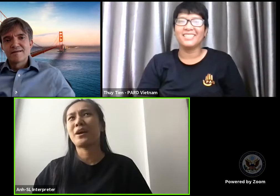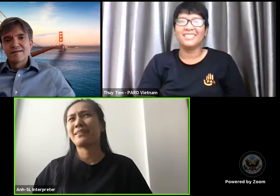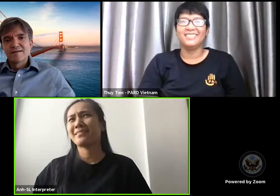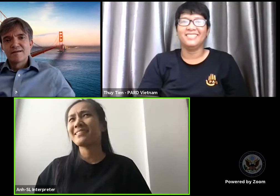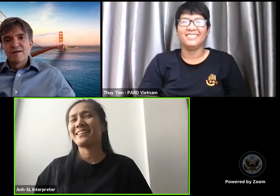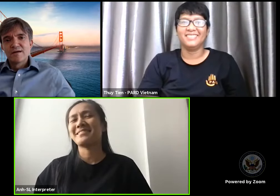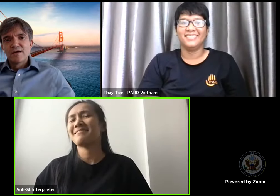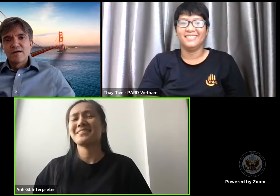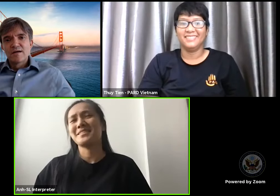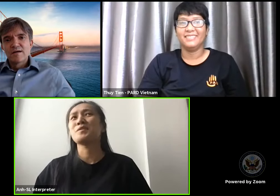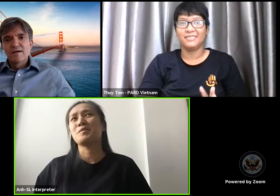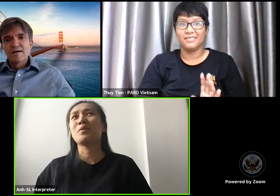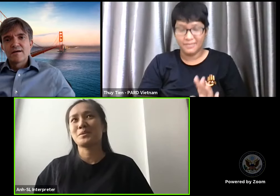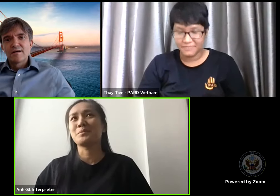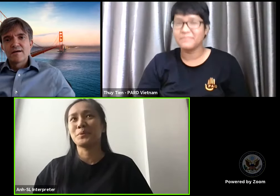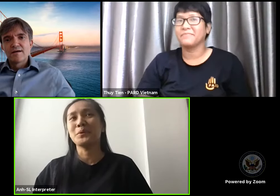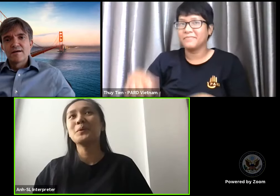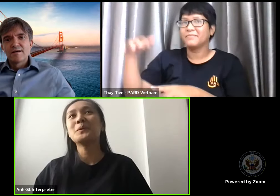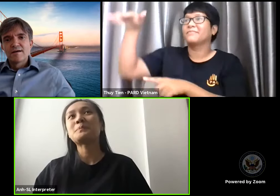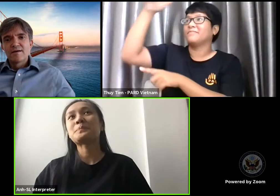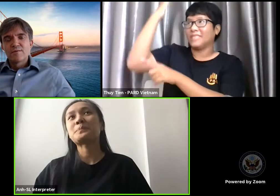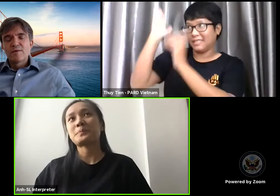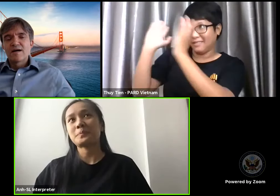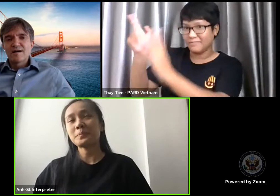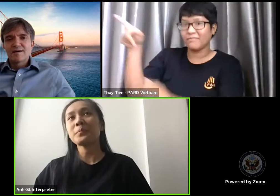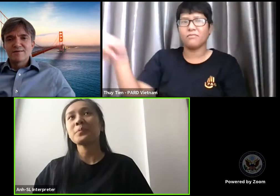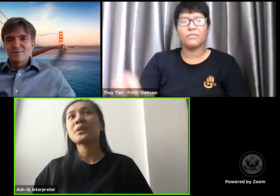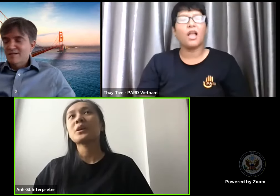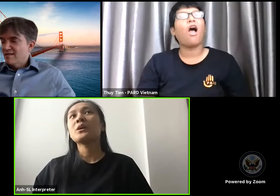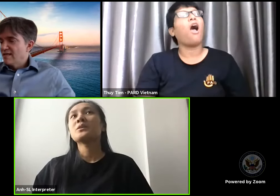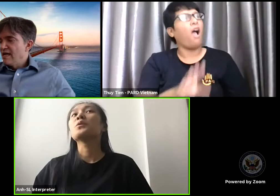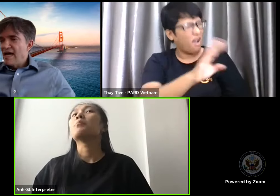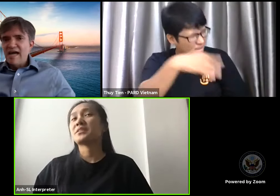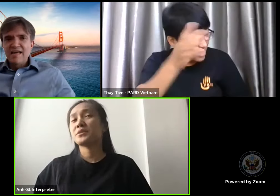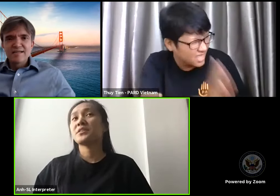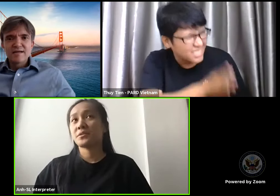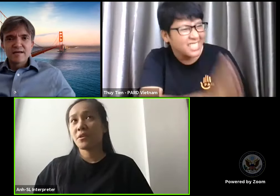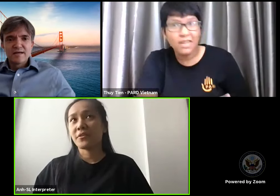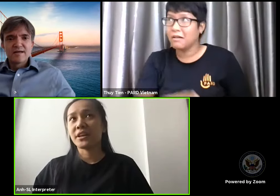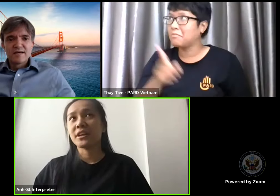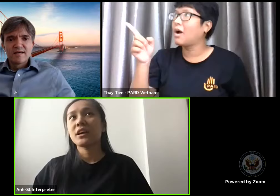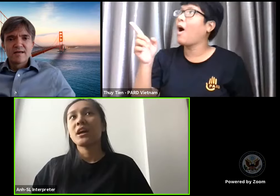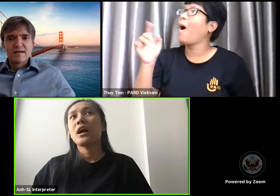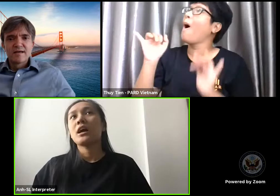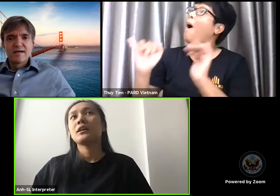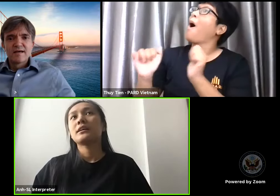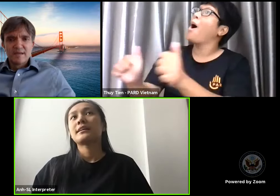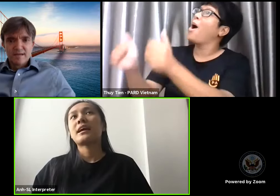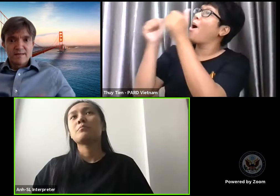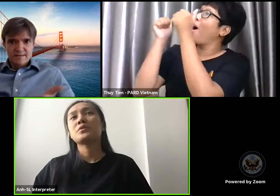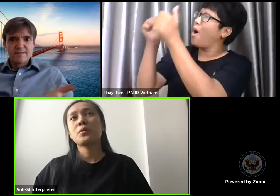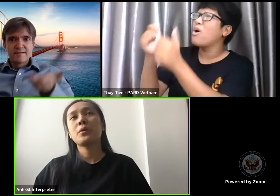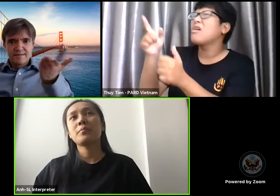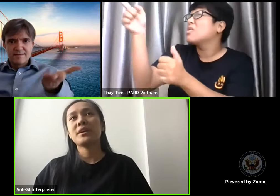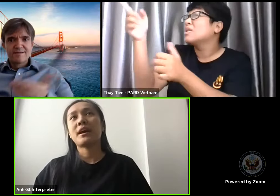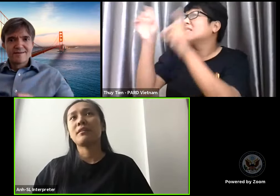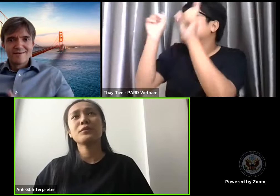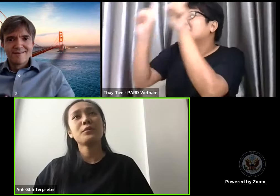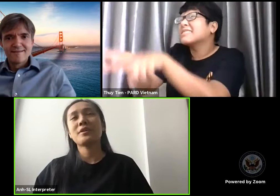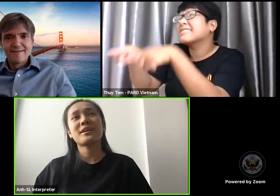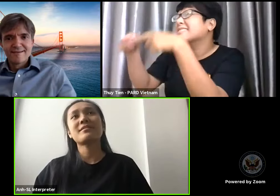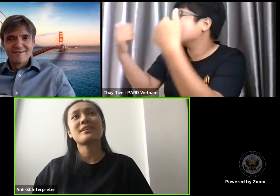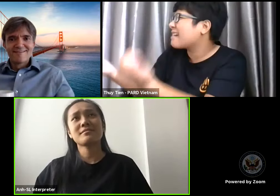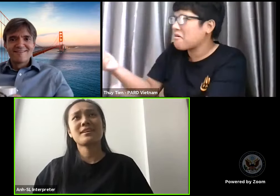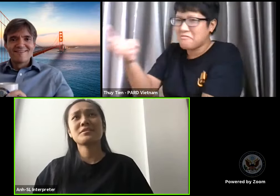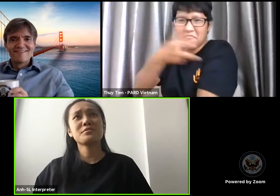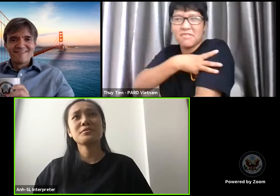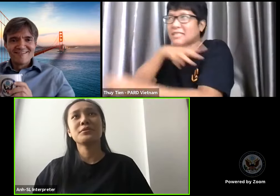So, I think that that is impossible. So, back to the story, Kemp told me that, no, that's true,